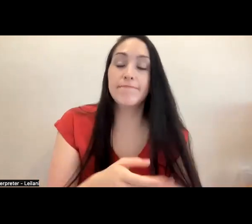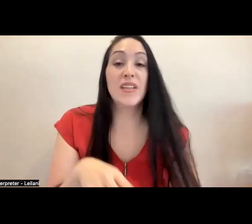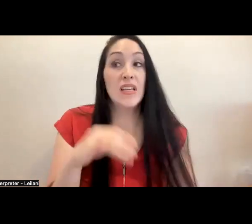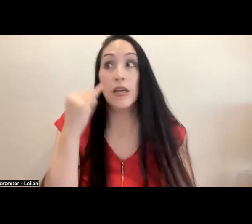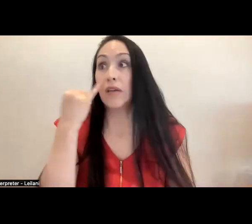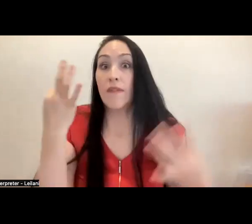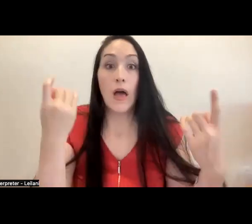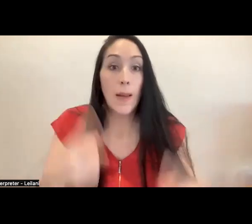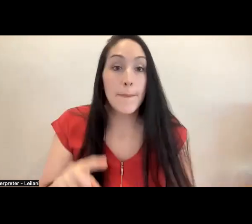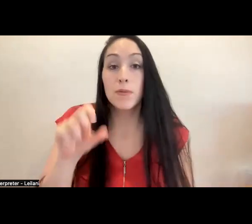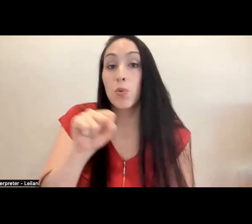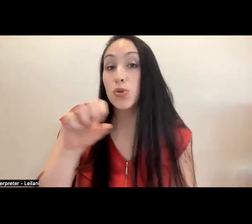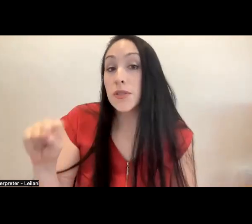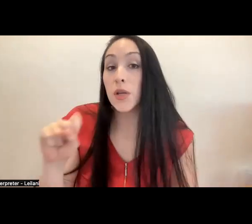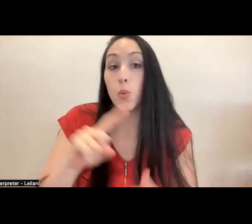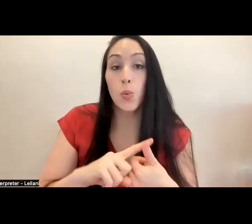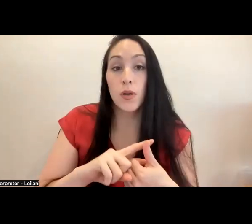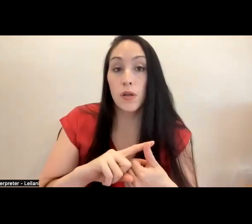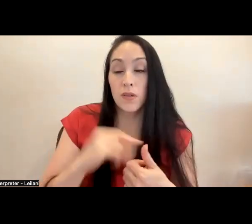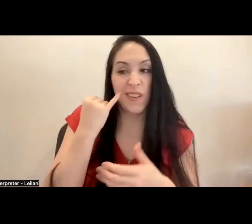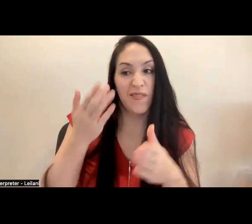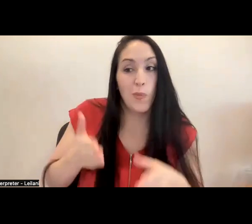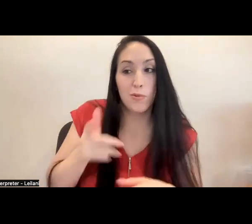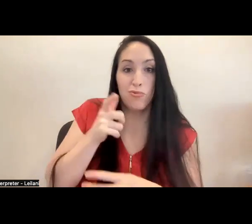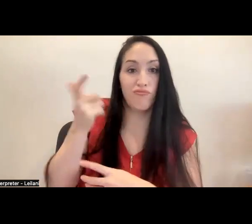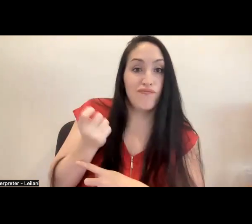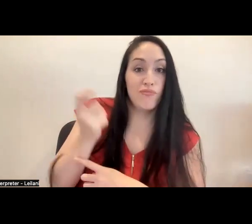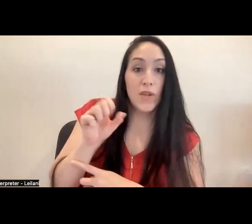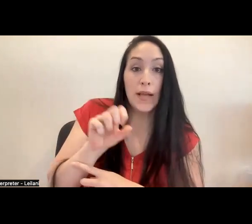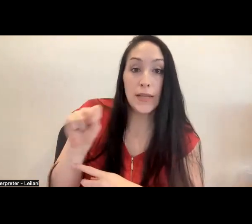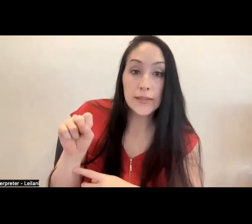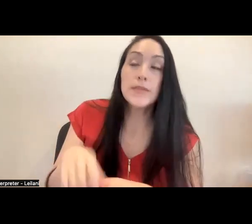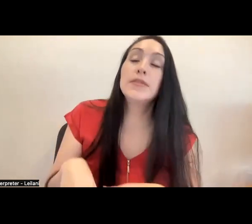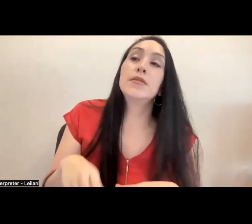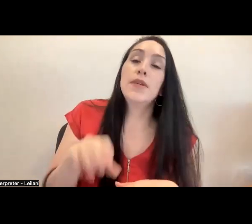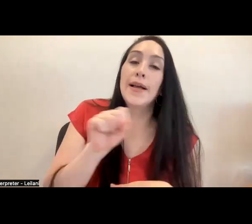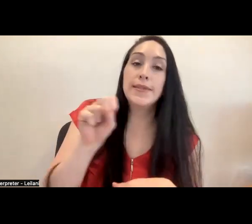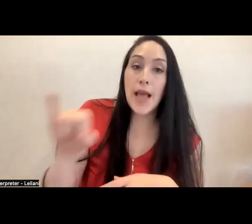11:26:13 If somebody is on supplemental security income ever comes asking, and what did you